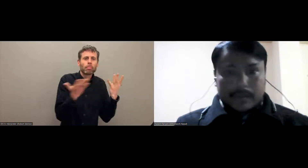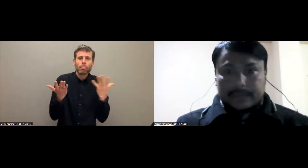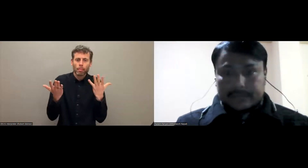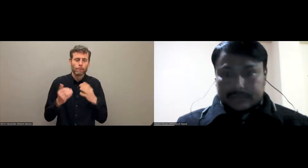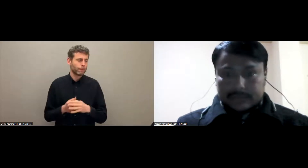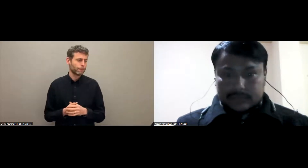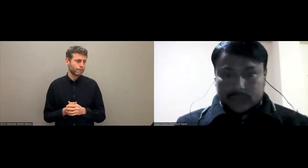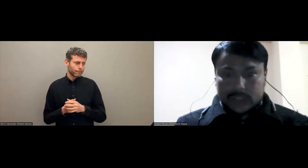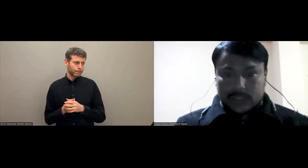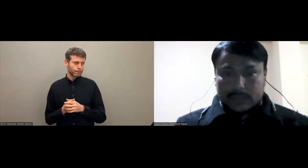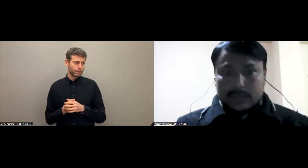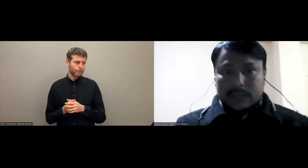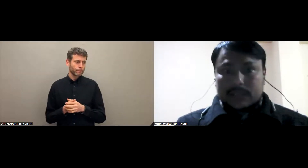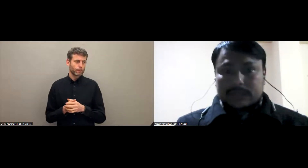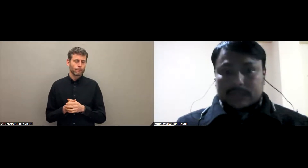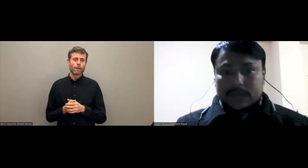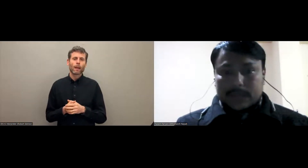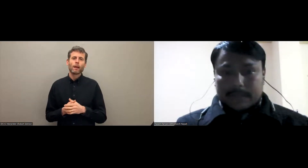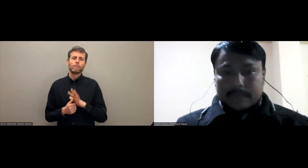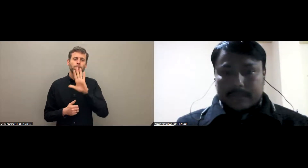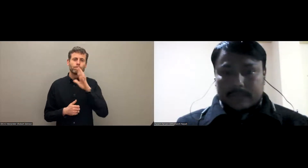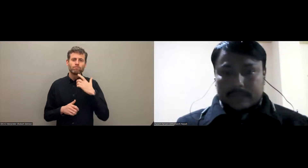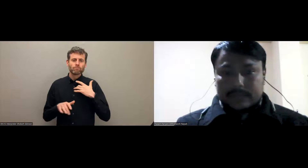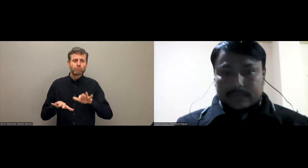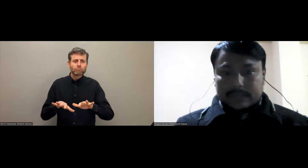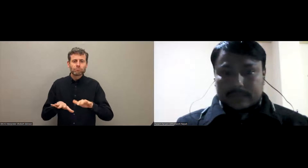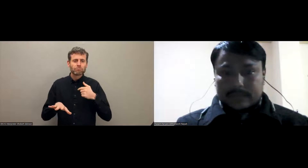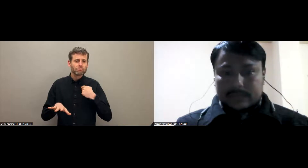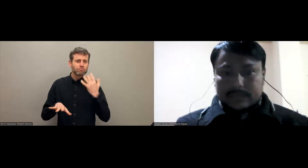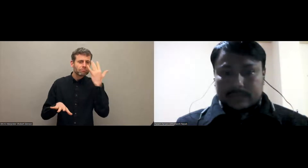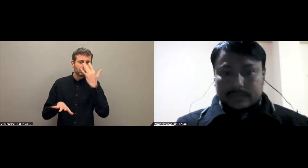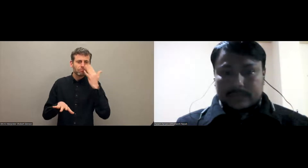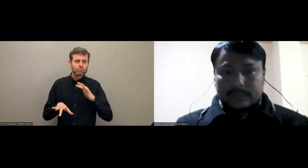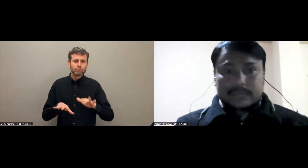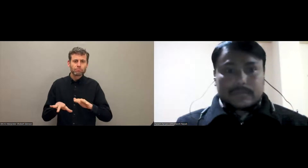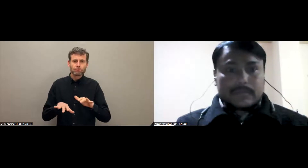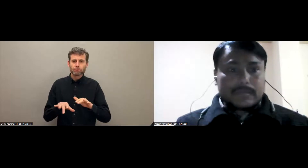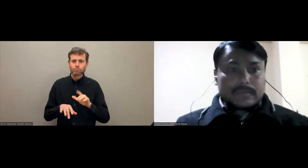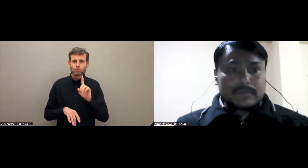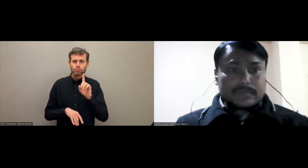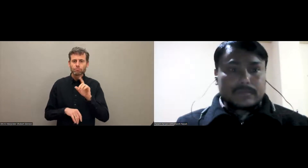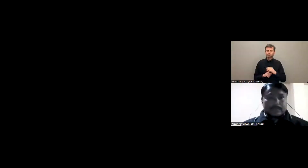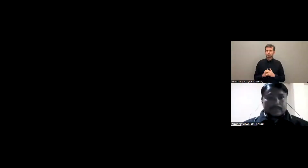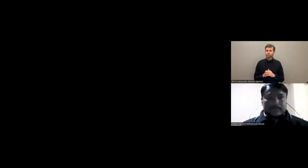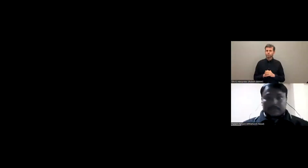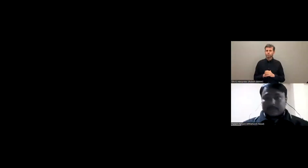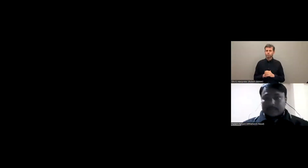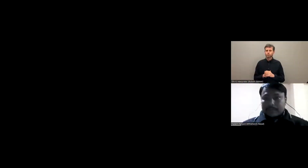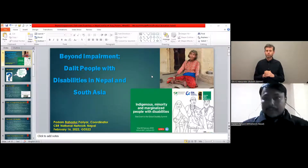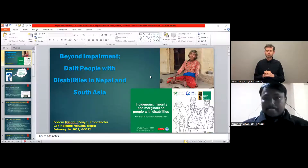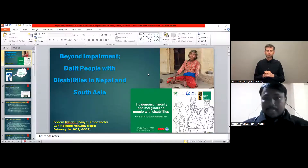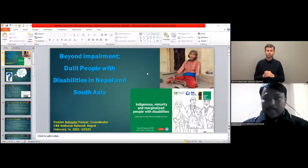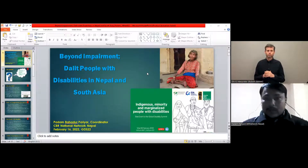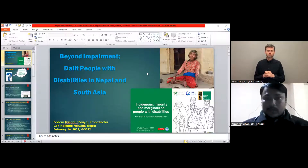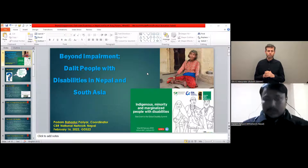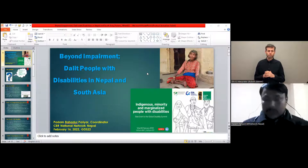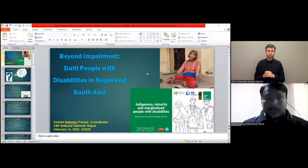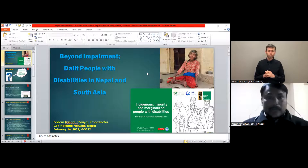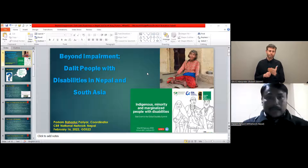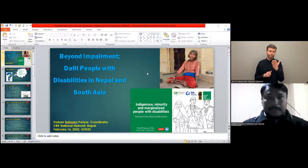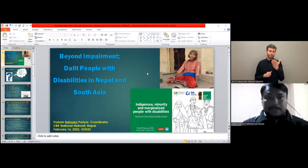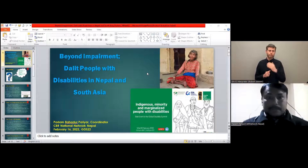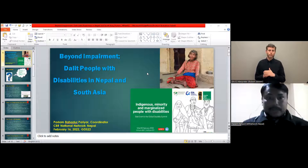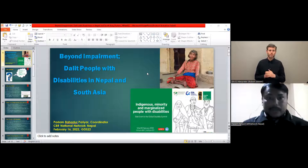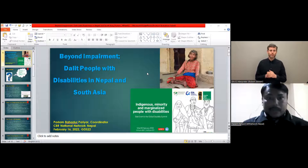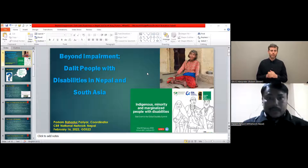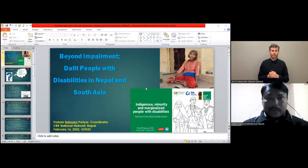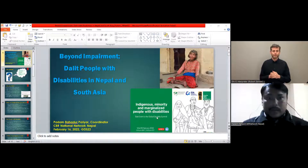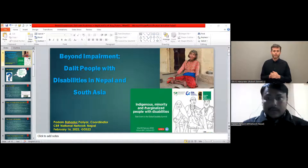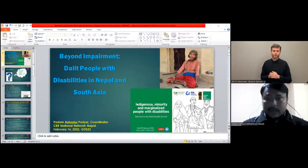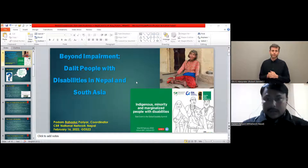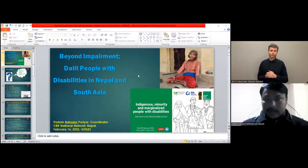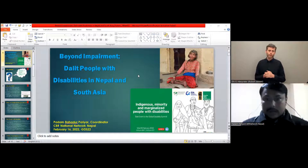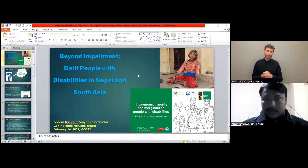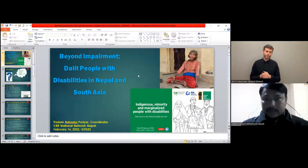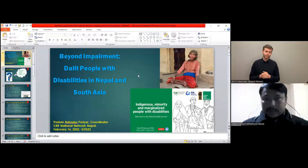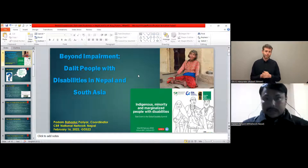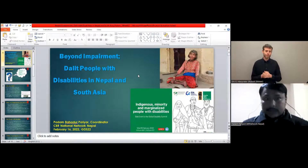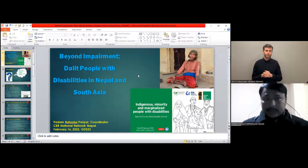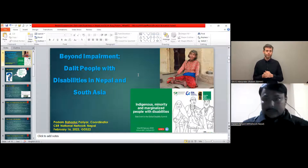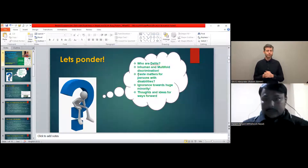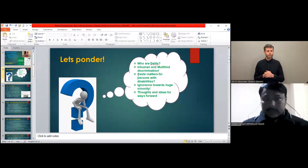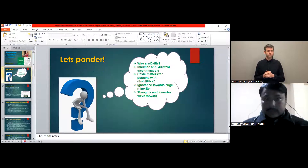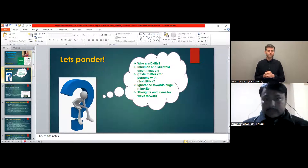presentation. Just a moment.